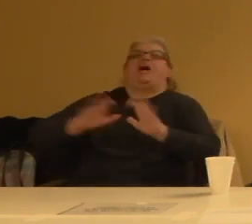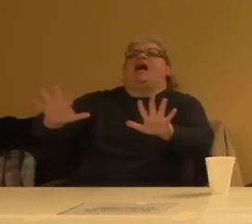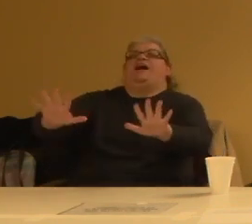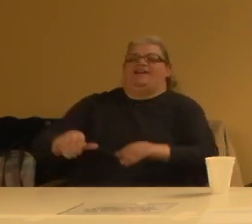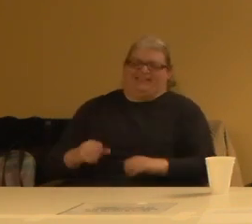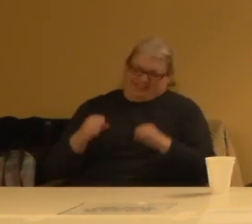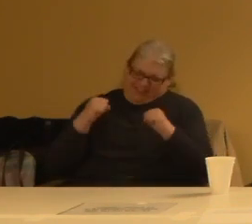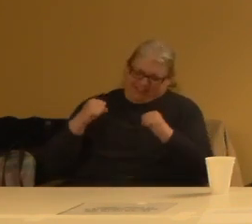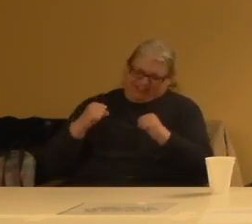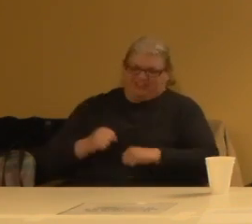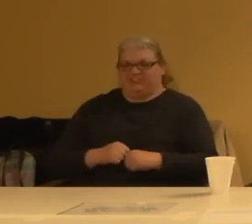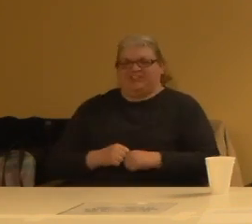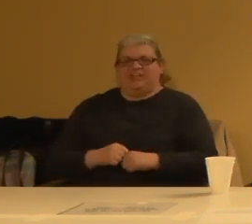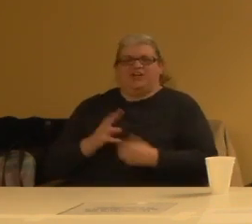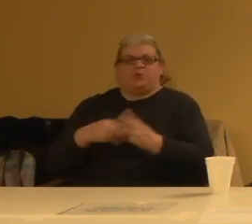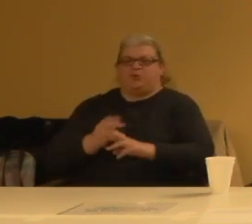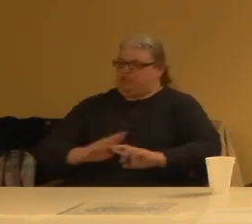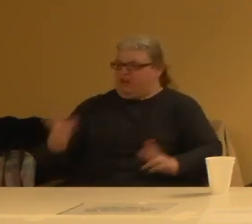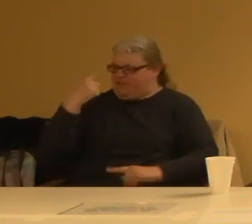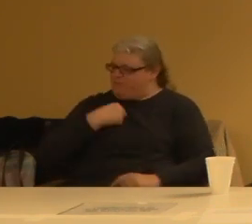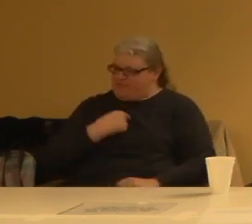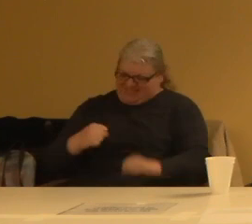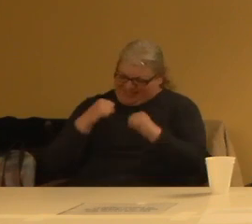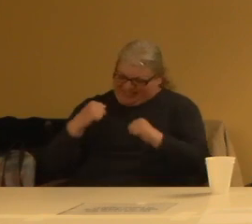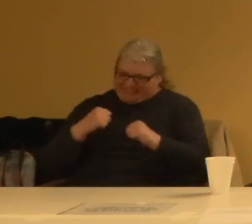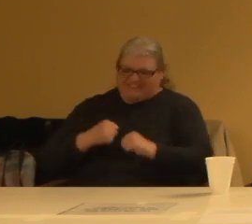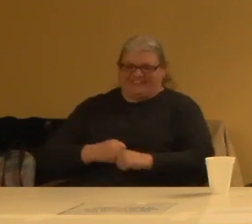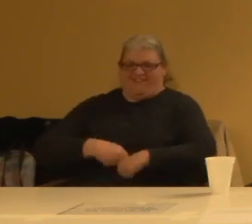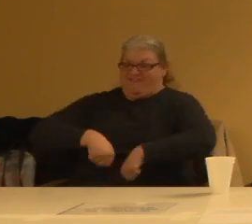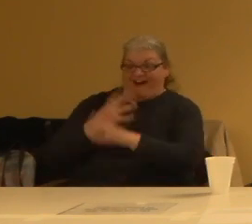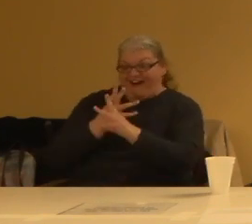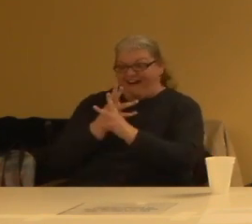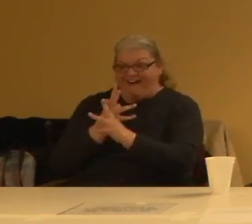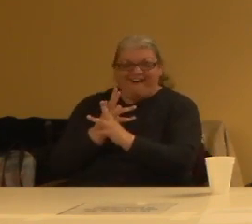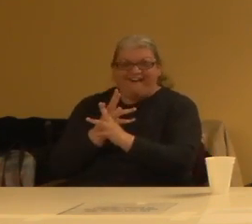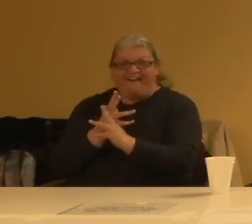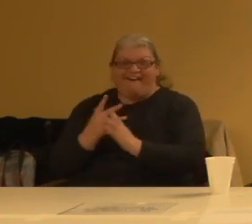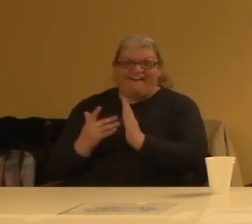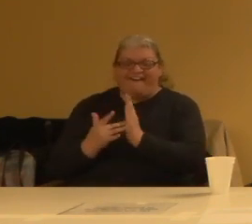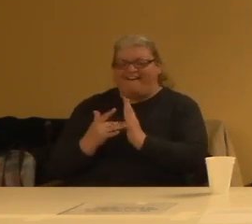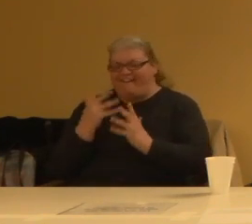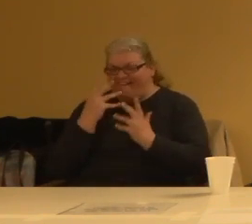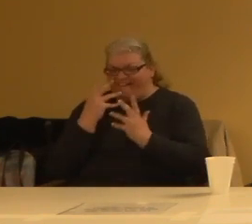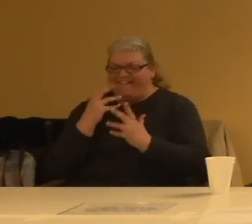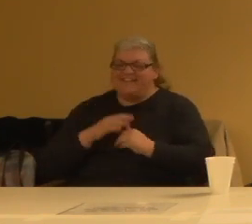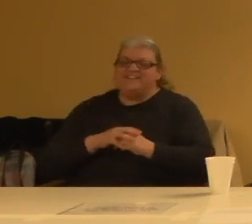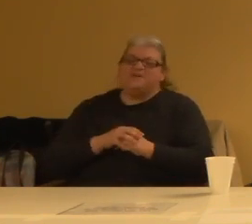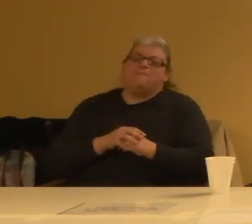The world is ready for me!" But then also what ended up happening is that I think there